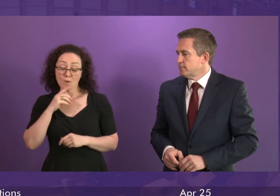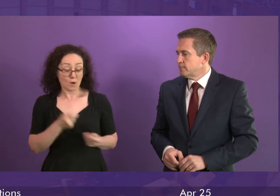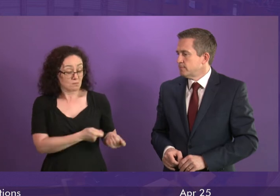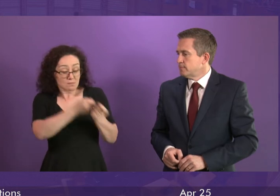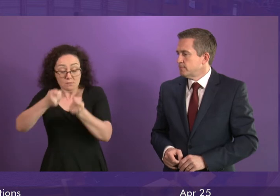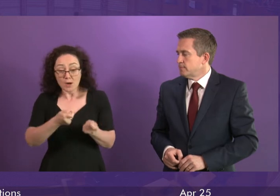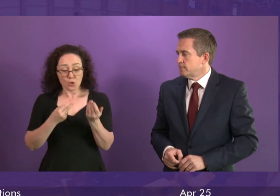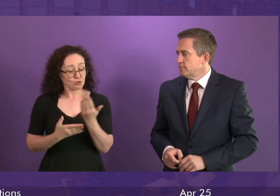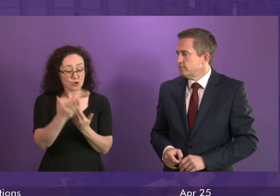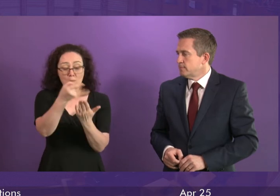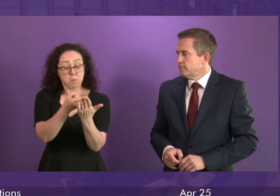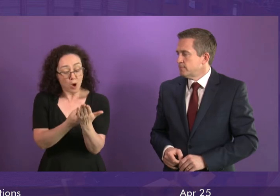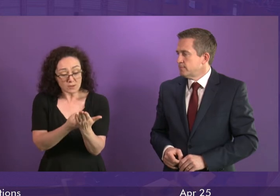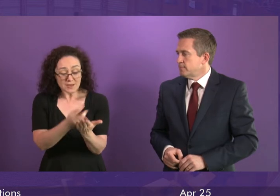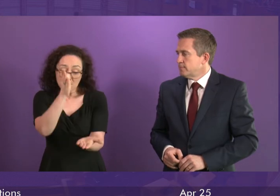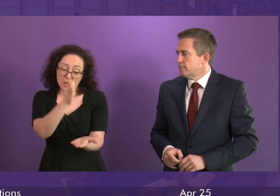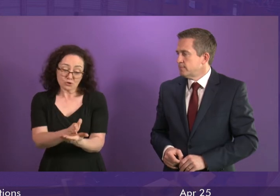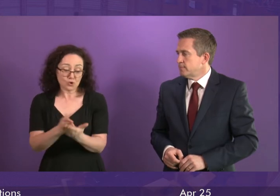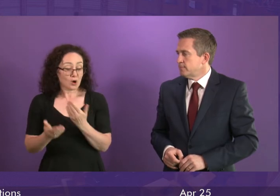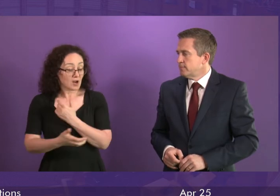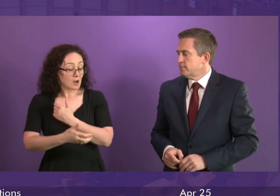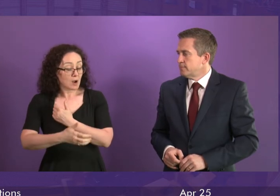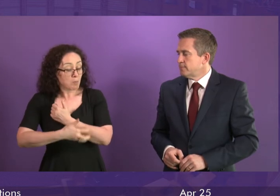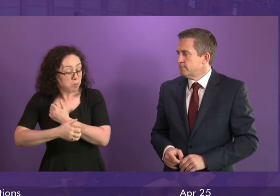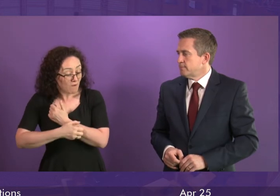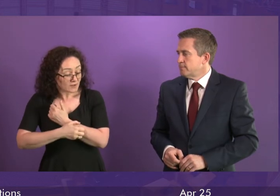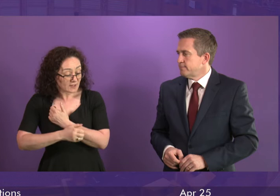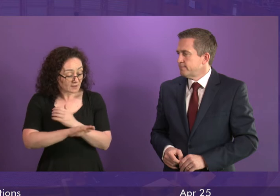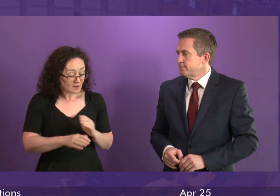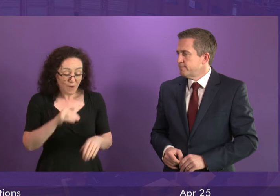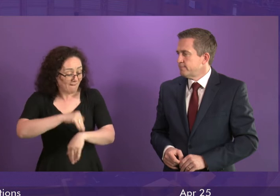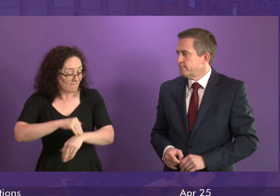to lift children out of poverty. However, unlike Richard Leonard and the Labour Party,